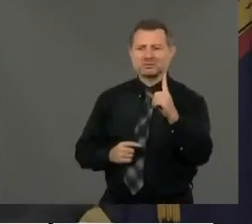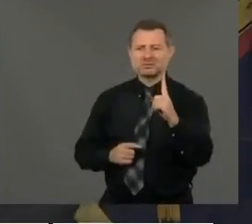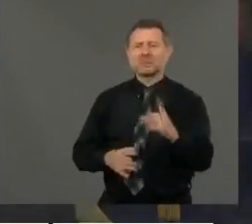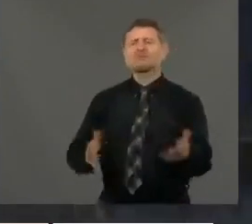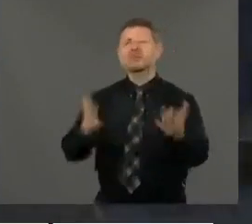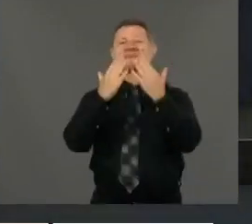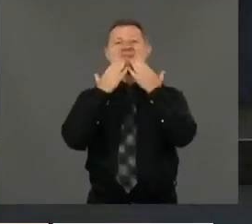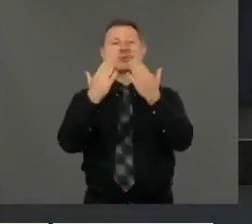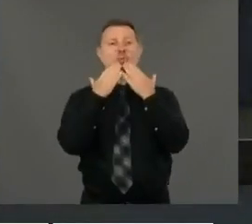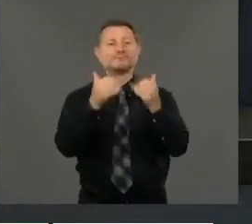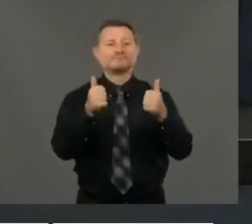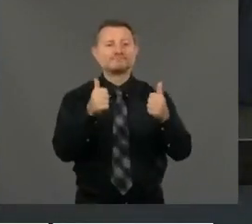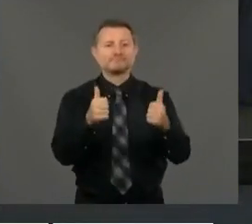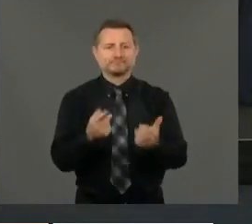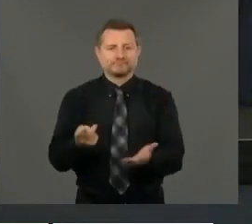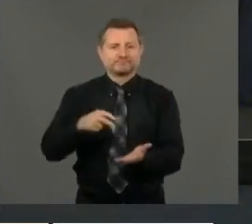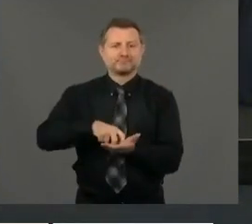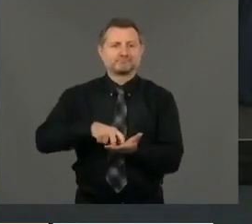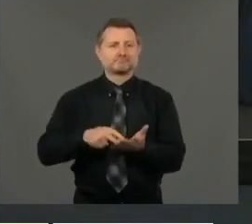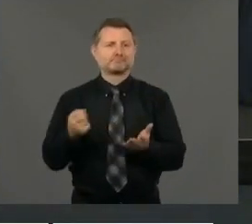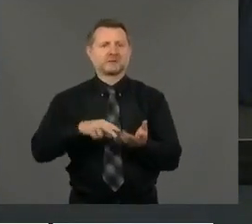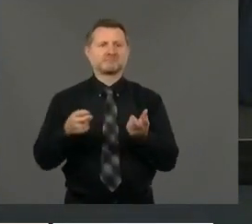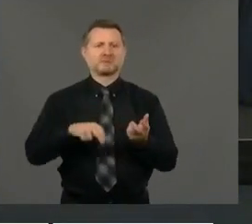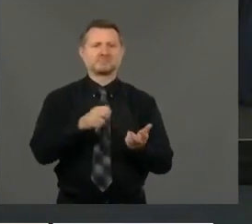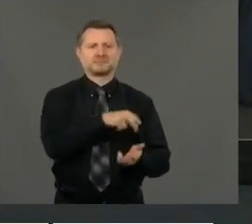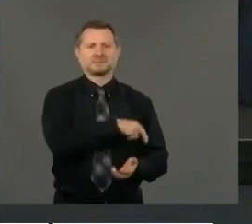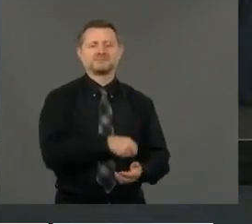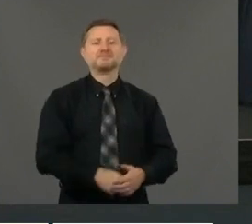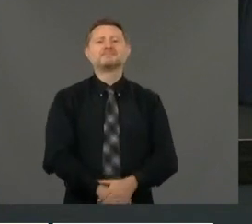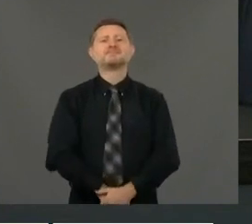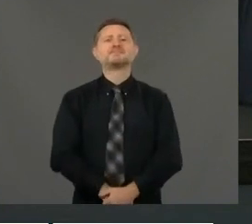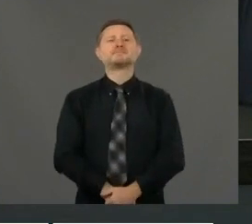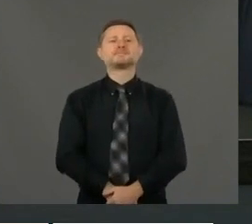YORK DID, WE WILL SAVE LIVES, AND NOTHING IS MORE IMPORTANT